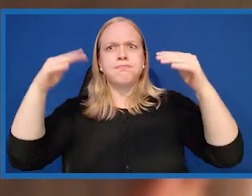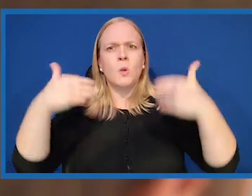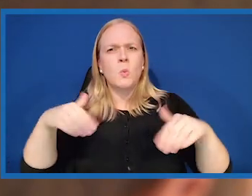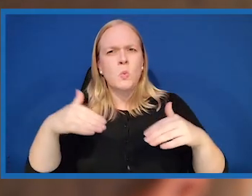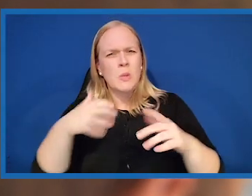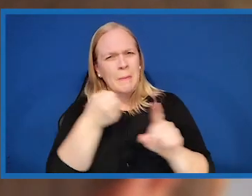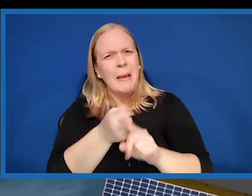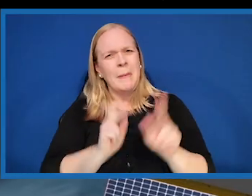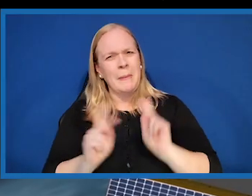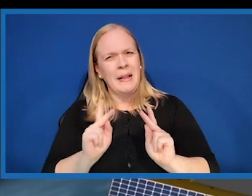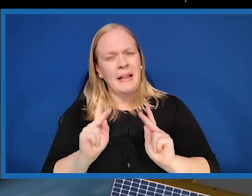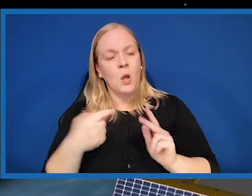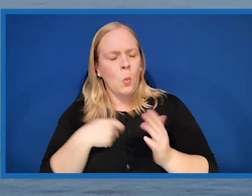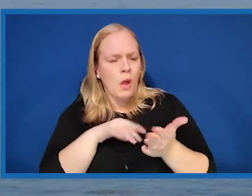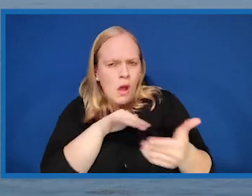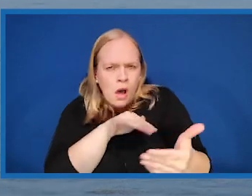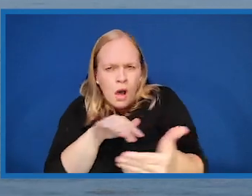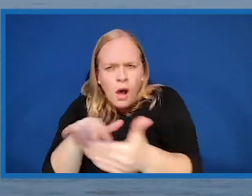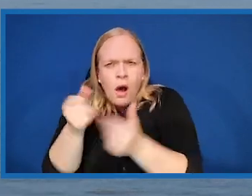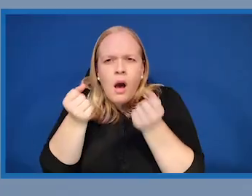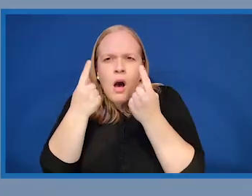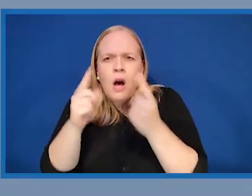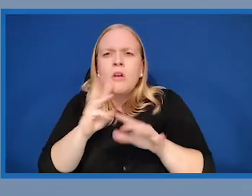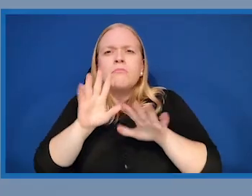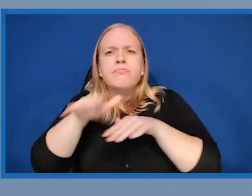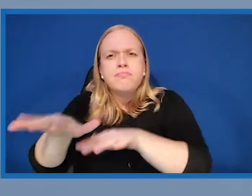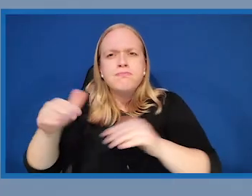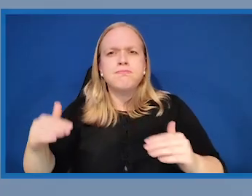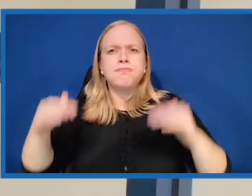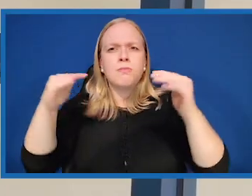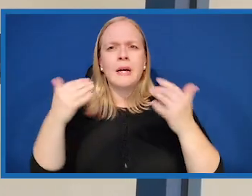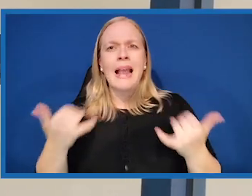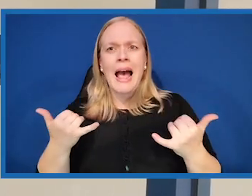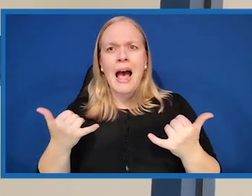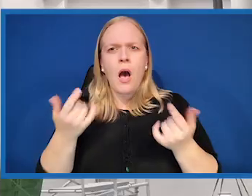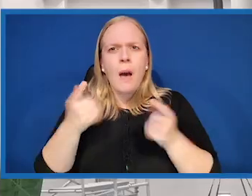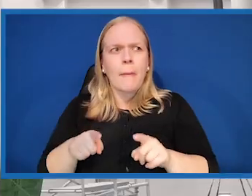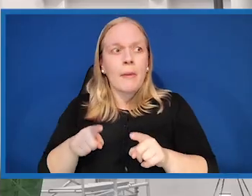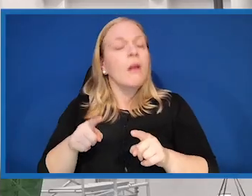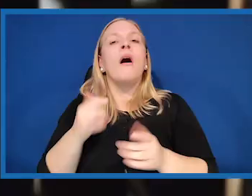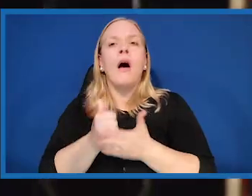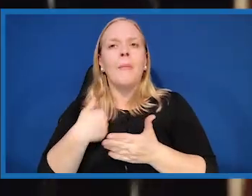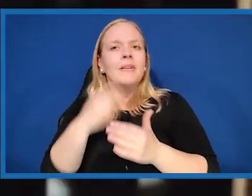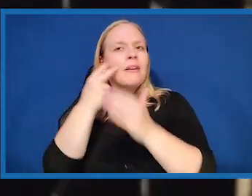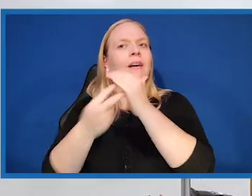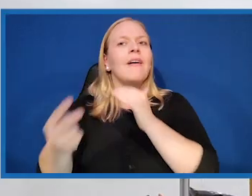AND WE CAN USE THAT UNDERSTANDING TO KNOW WHAT SEA LEVEL MIGHT BE DOING IN THE FUTURE. SEEING THAT COME TO FRUITION,